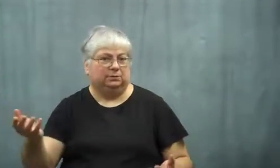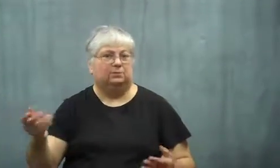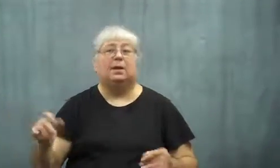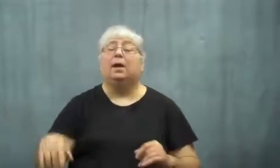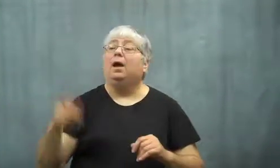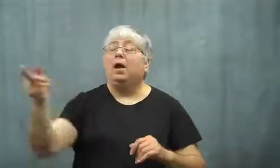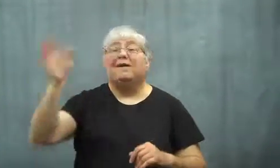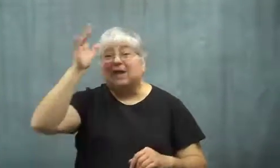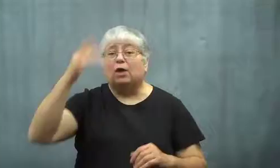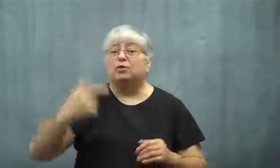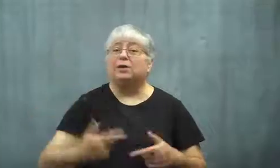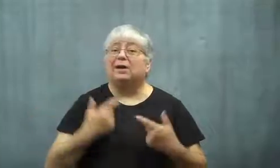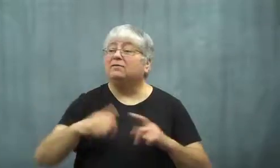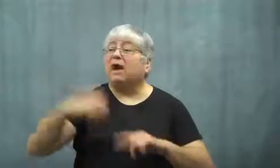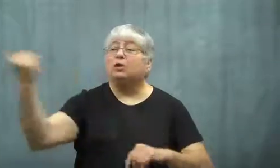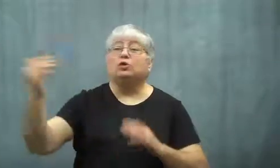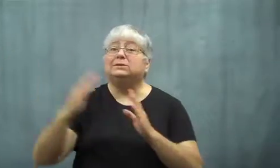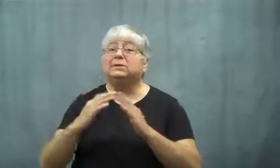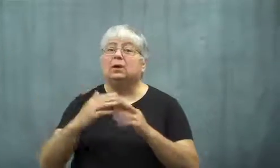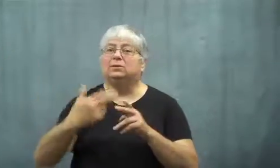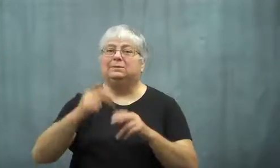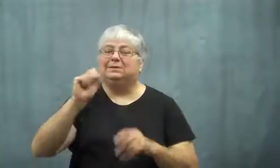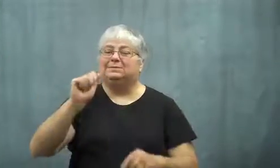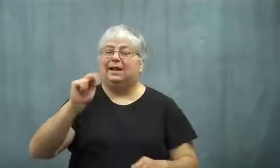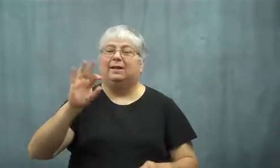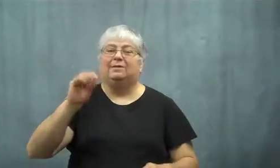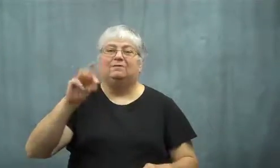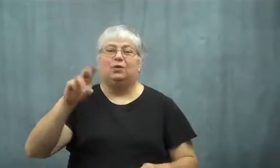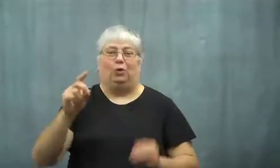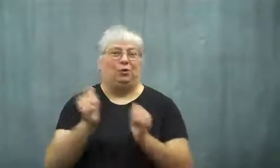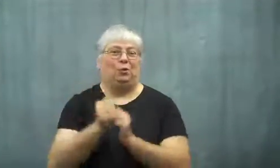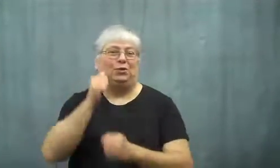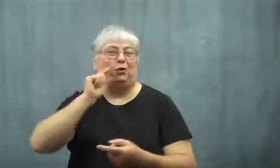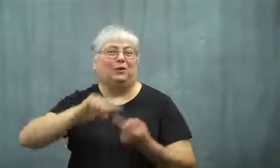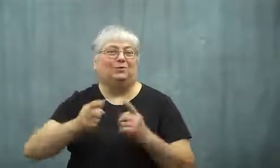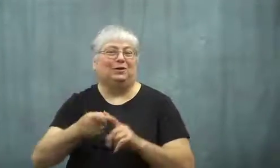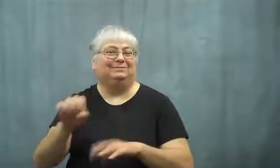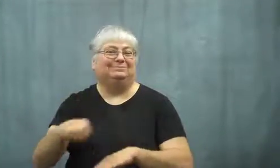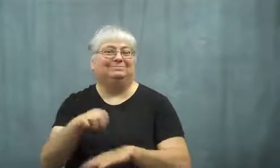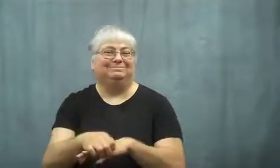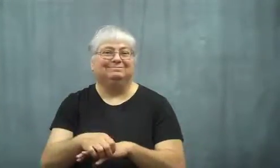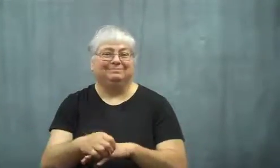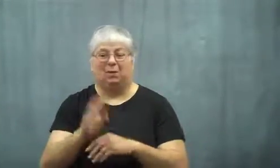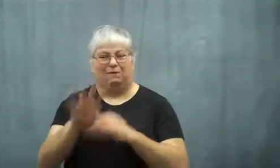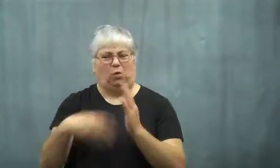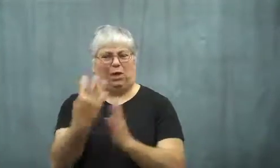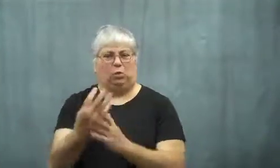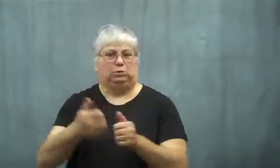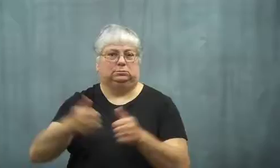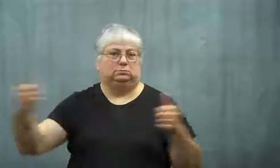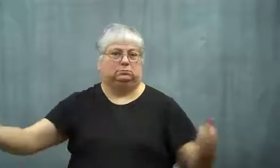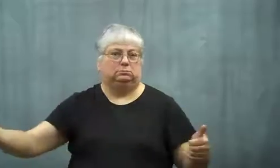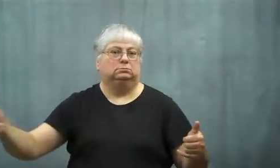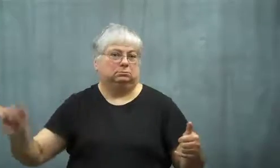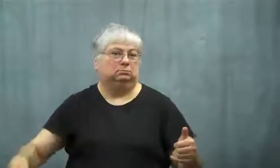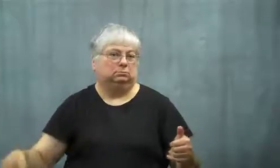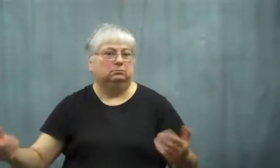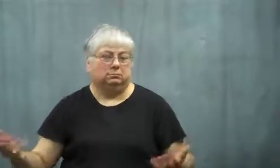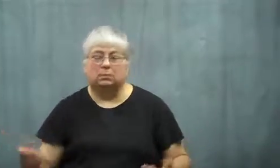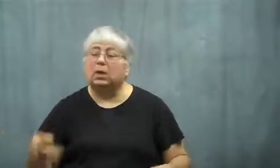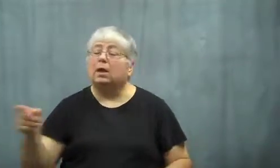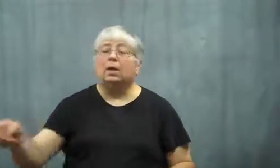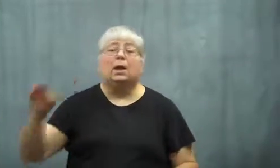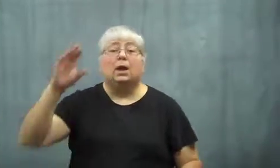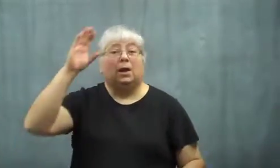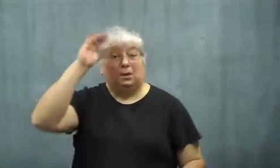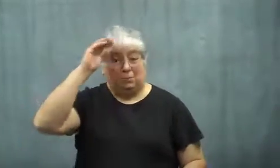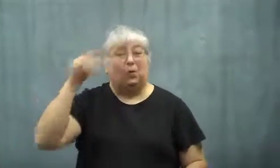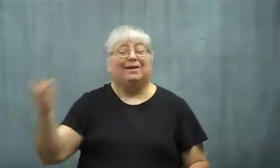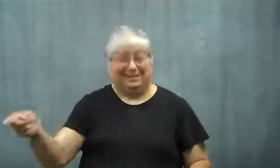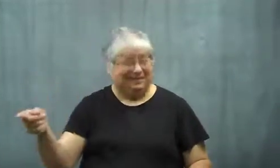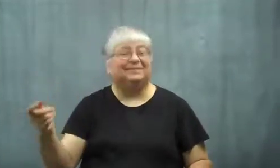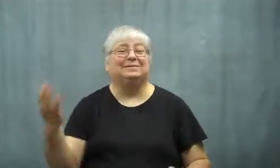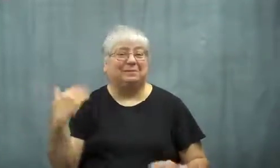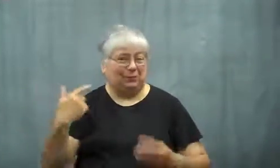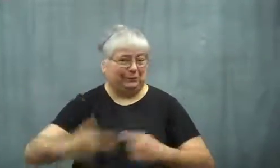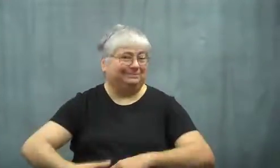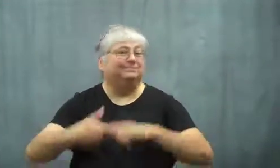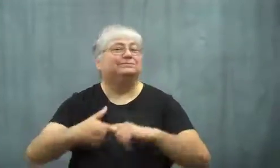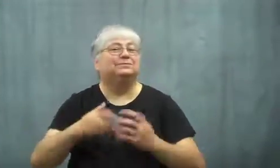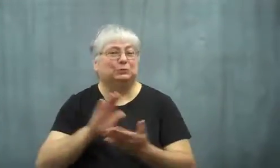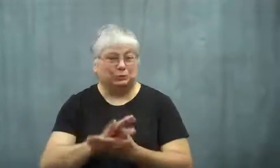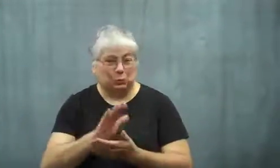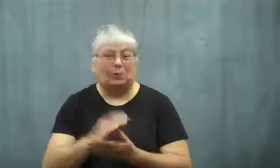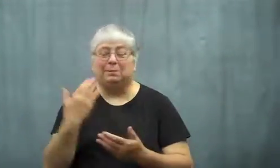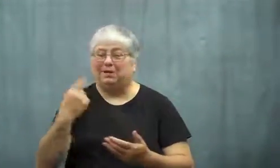His father lived four hours away in Sanford with his fiancee.